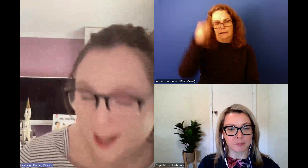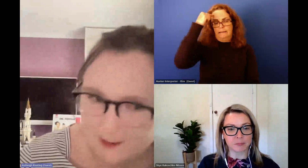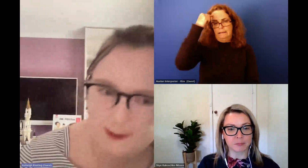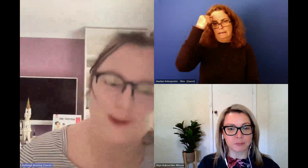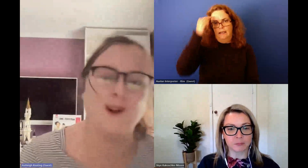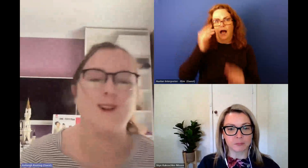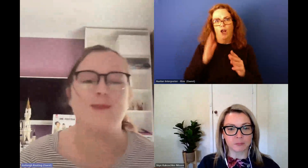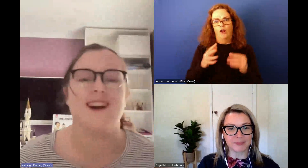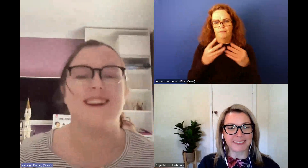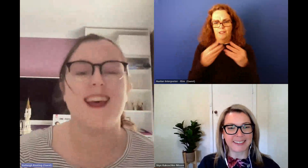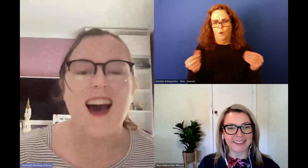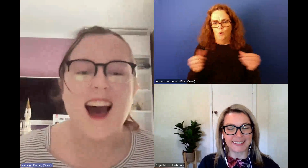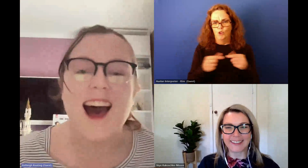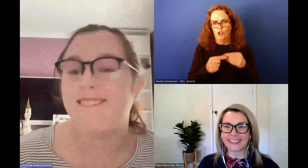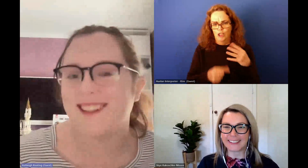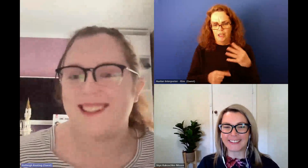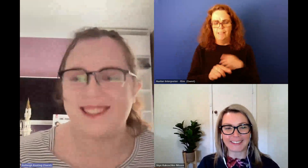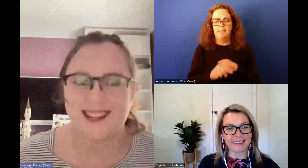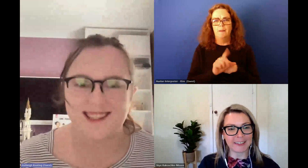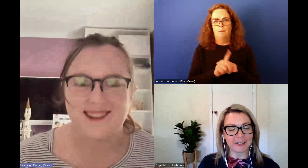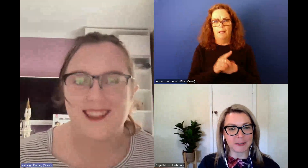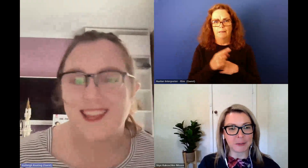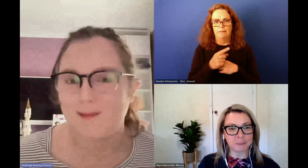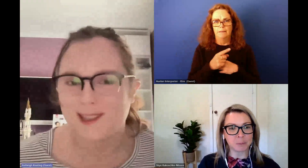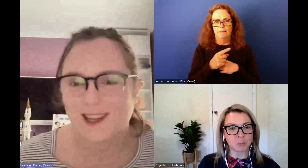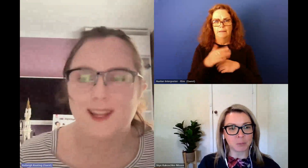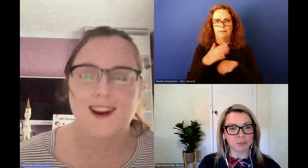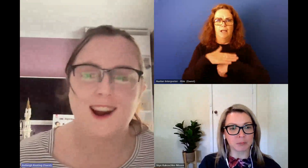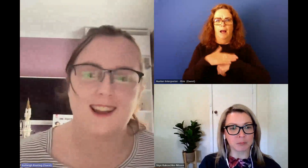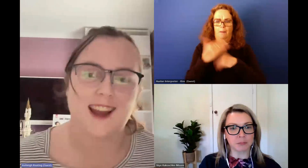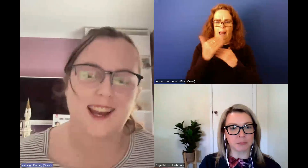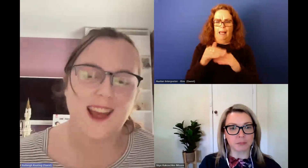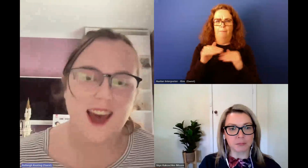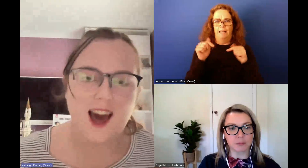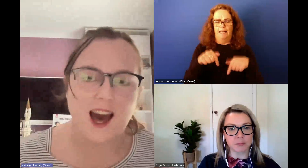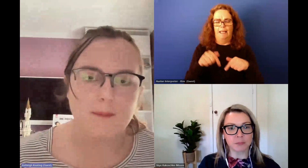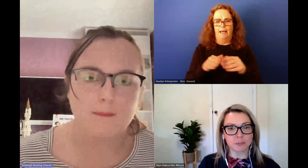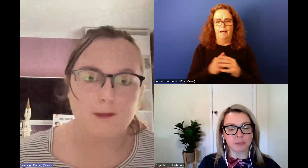have time for a full-blown discussion so I think I'm just going to really highlight